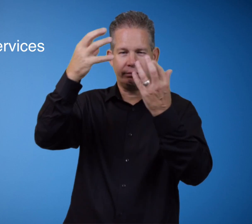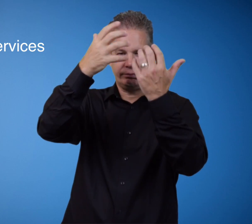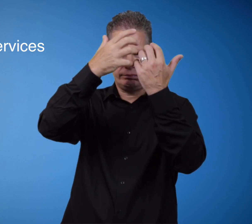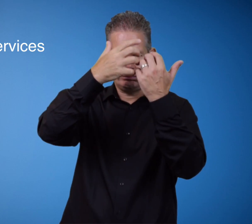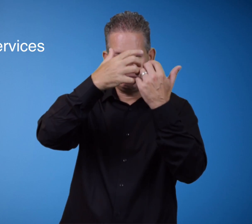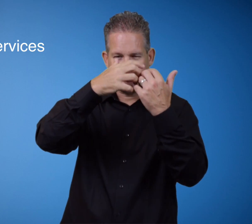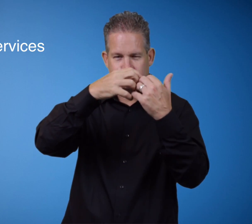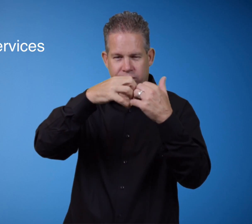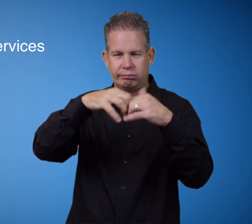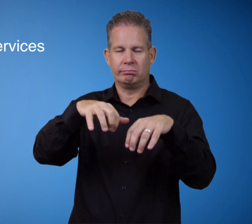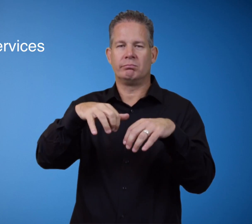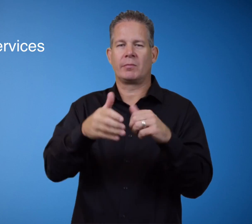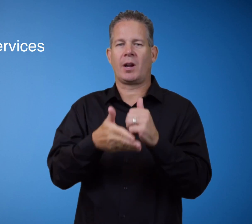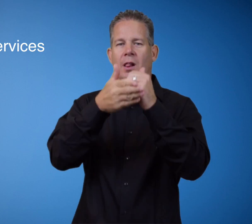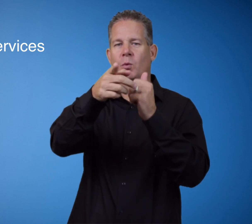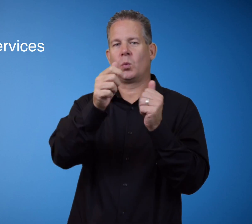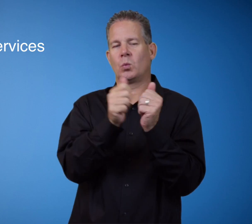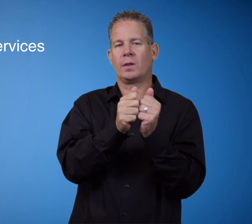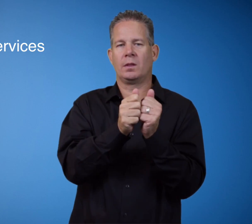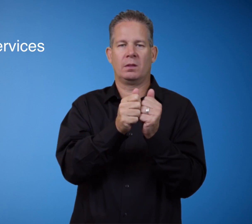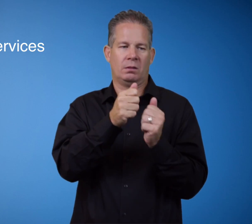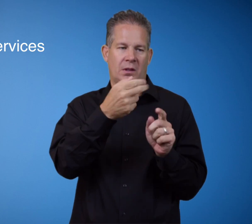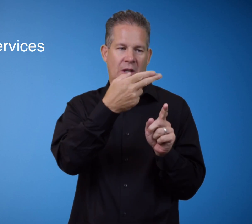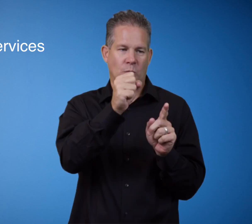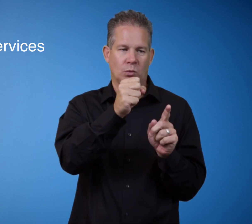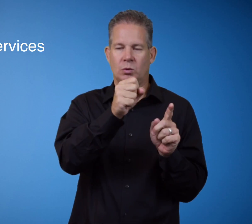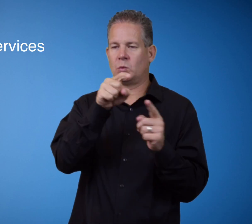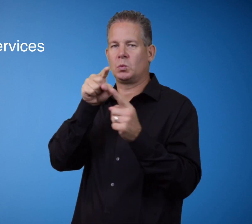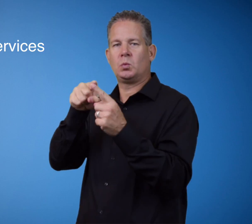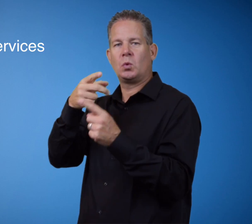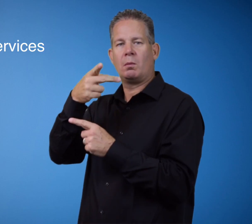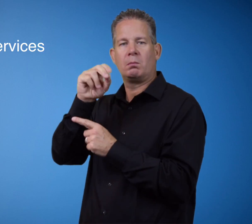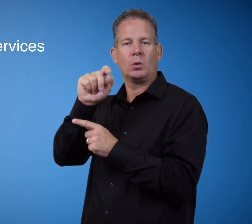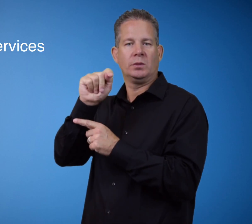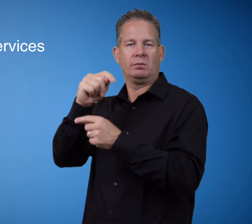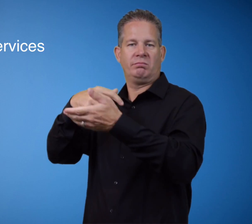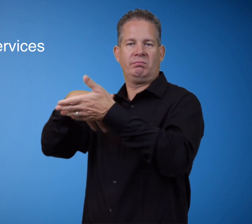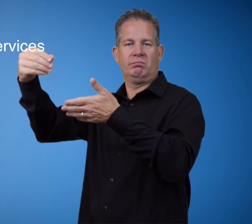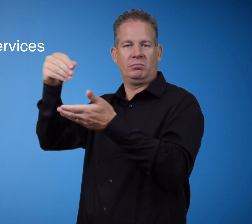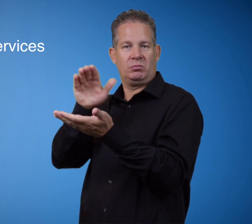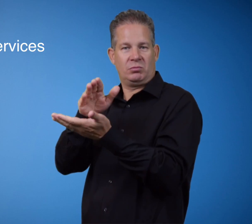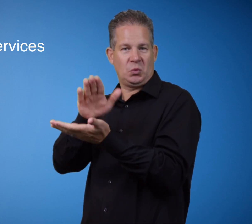And this is all used in order to help you with high school to post-secondary programs.